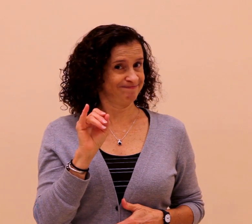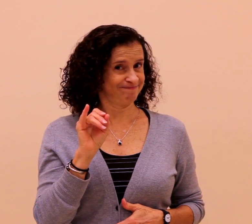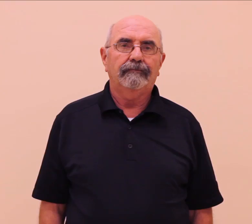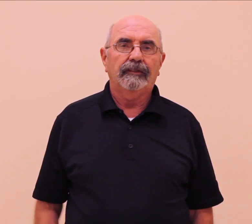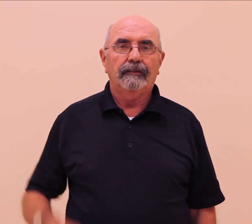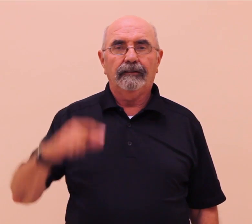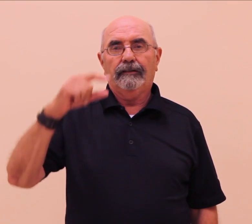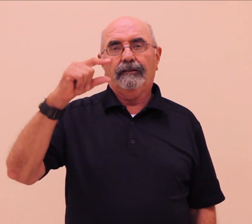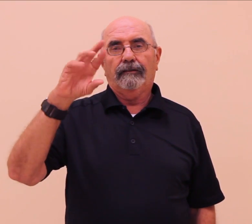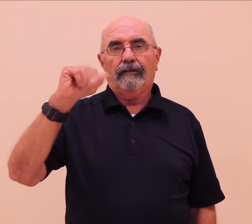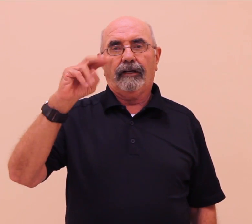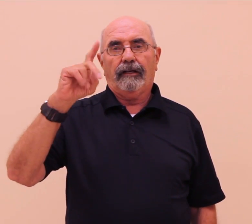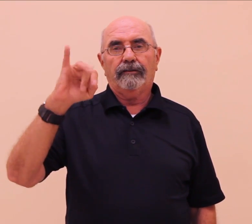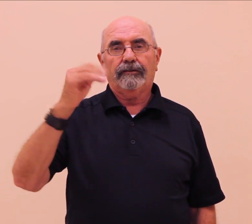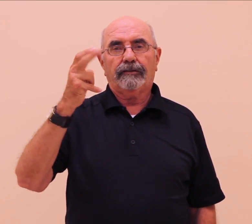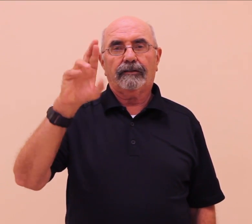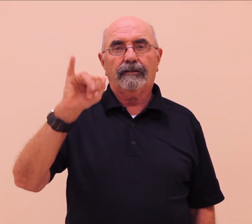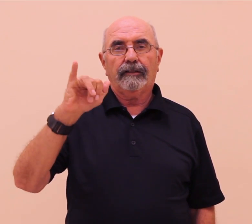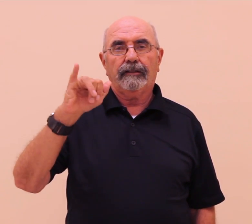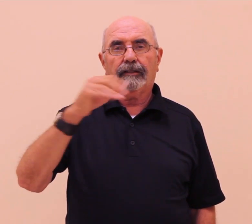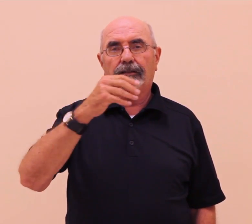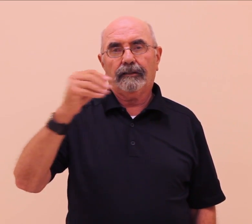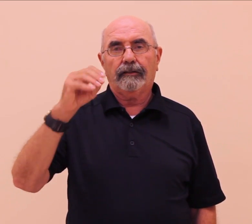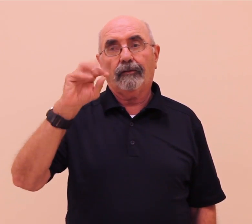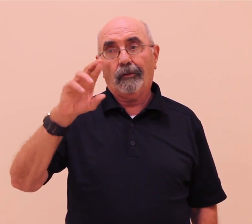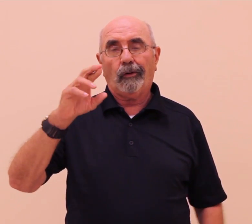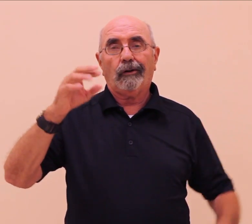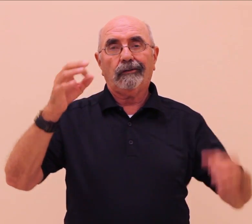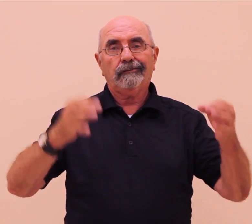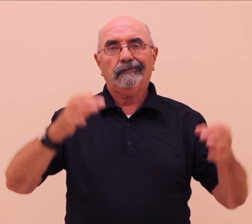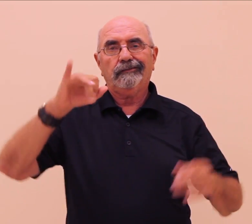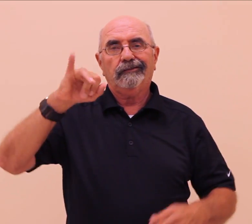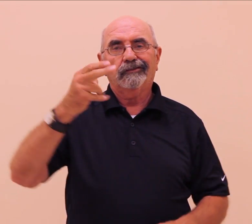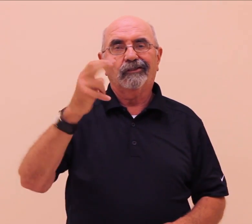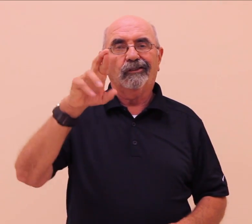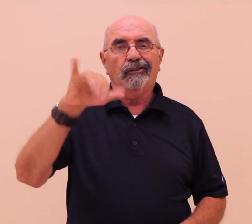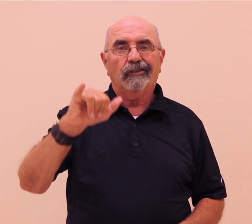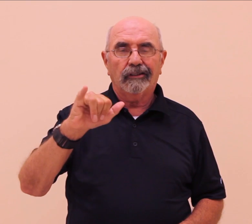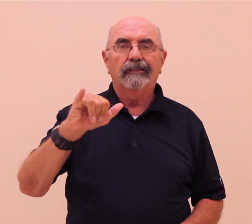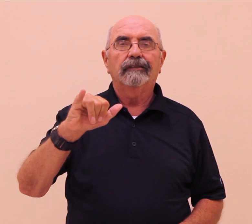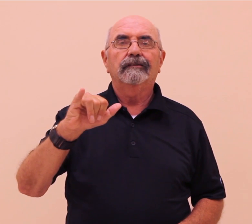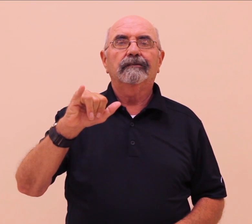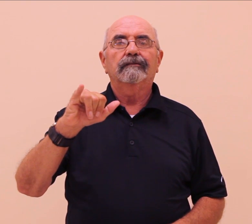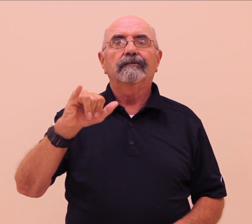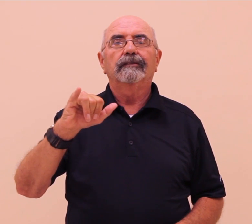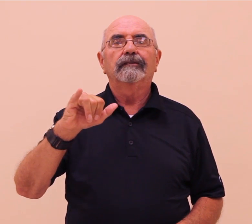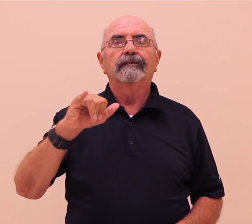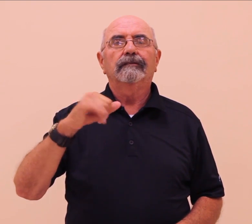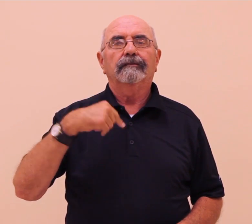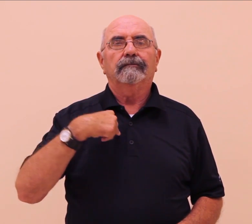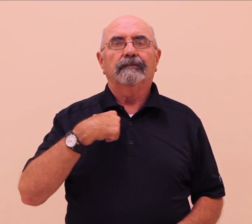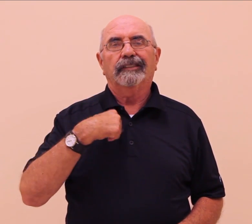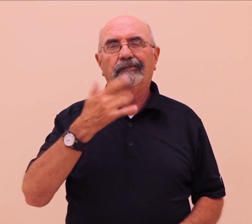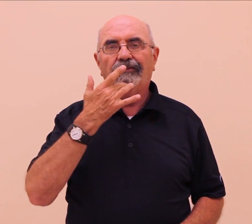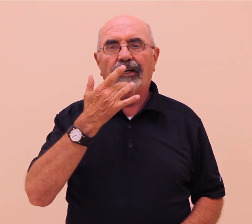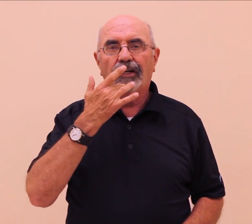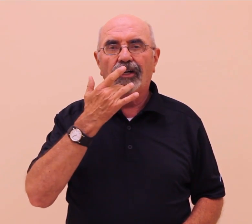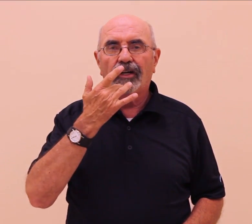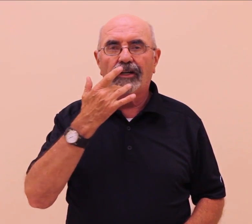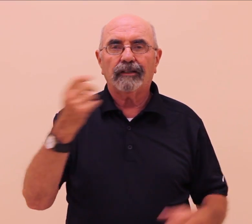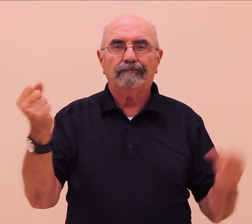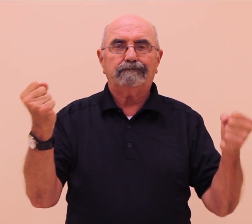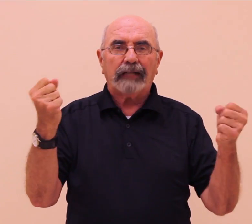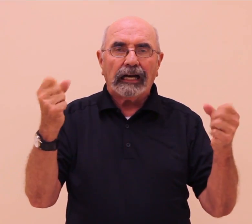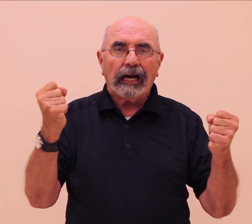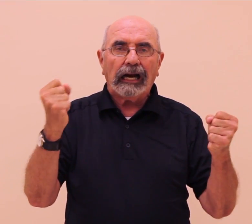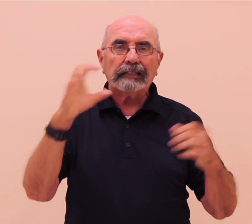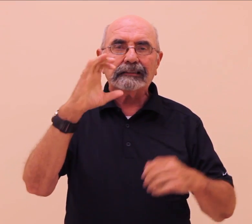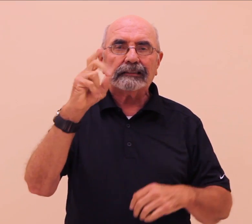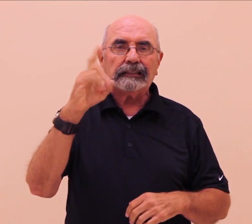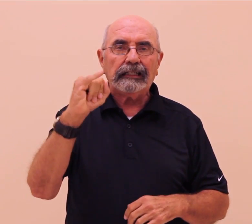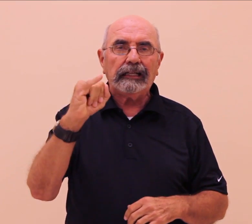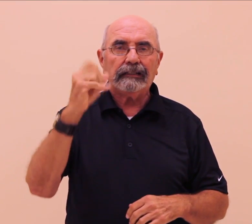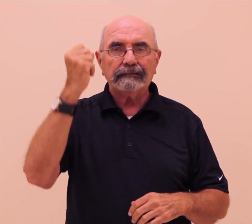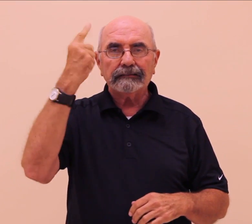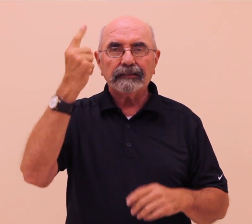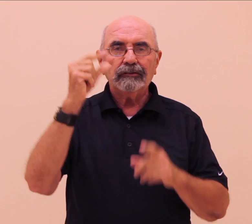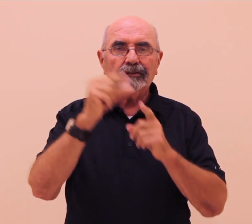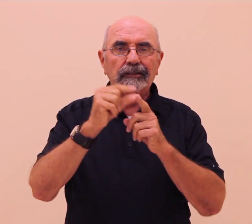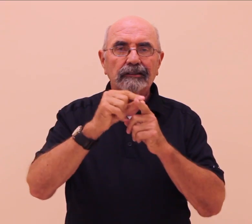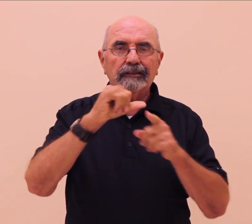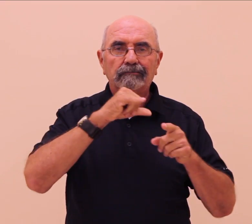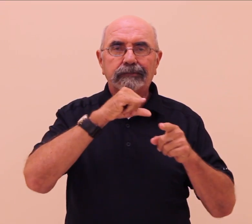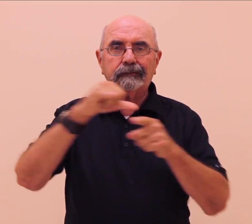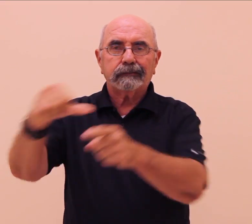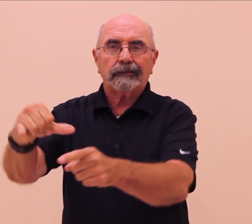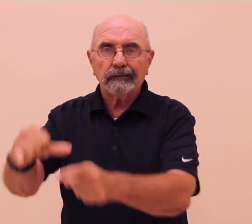During the grand jury and/or jury, I prefer a CDI who is capable of translating complicated legal terms at ease.